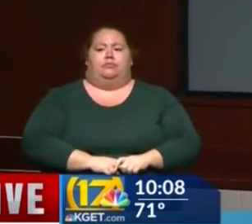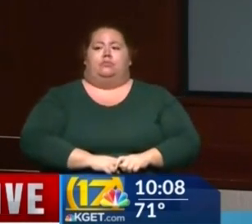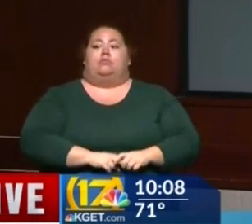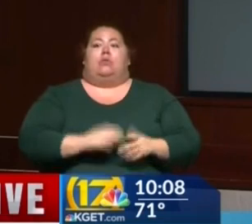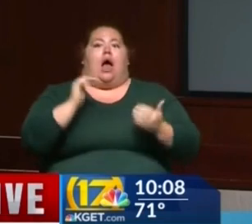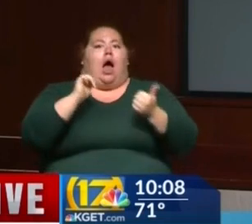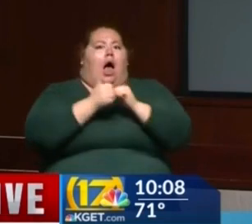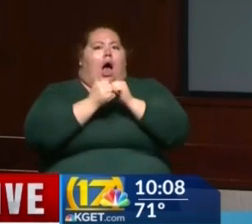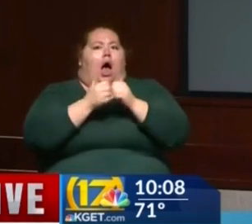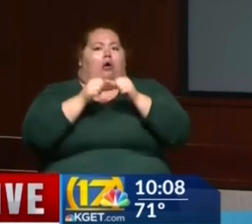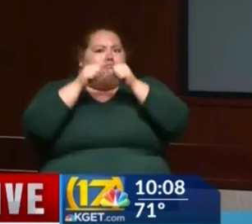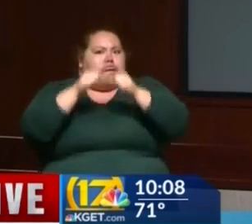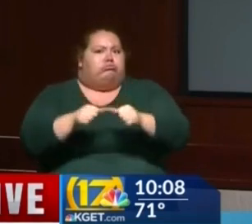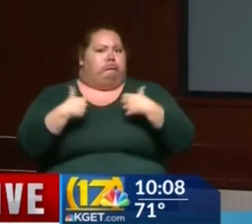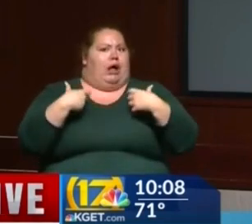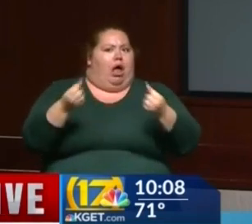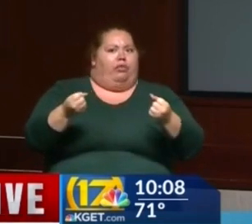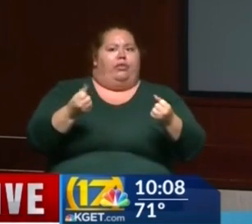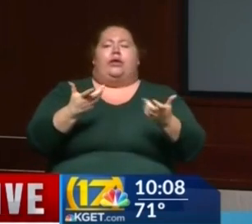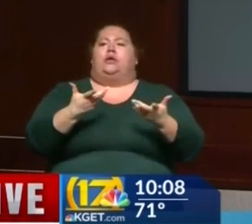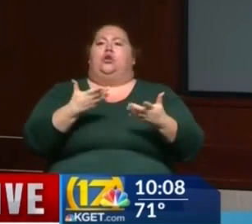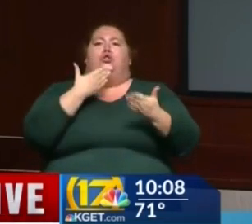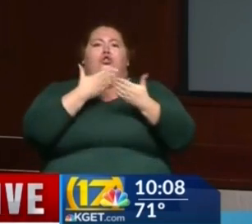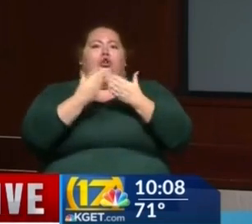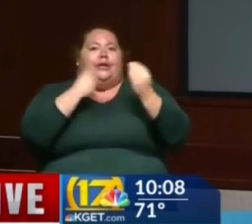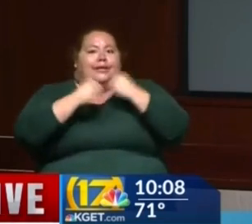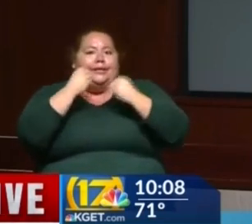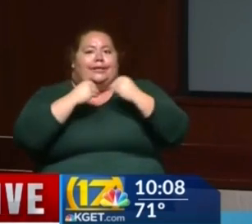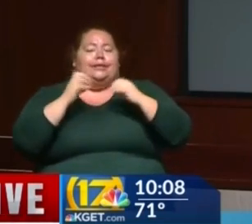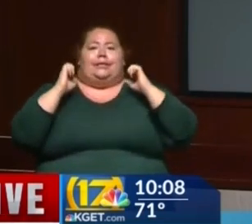FROM COBIT IF YOU ARE IN OVERALL GOOD HEALTH.